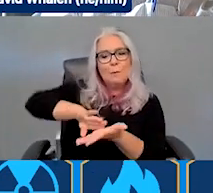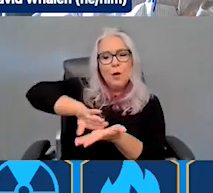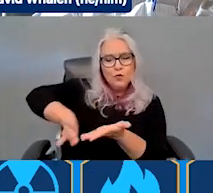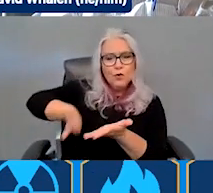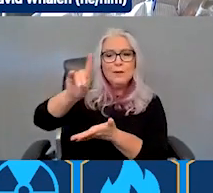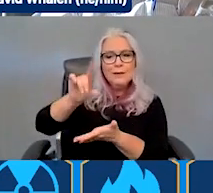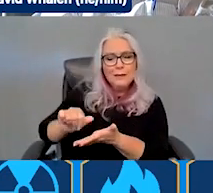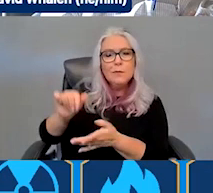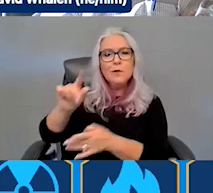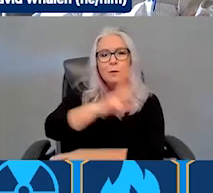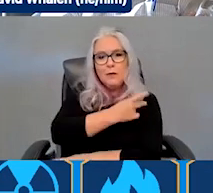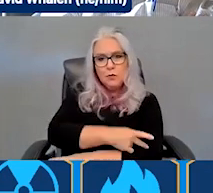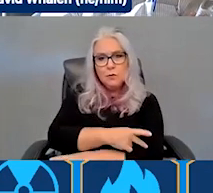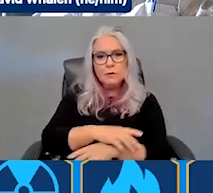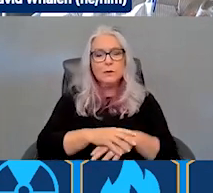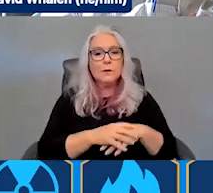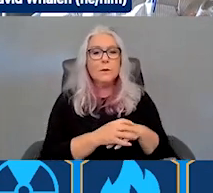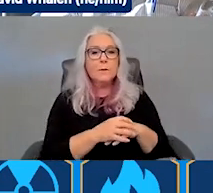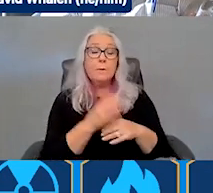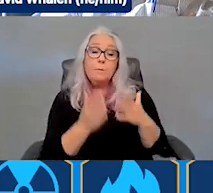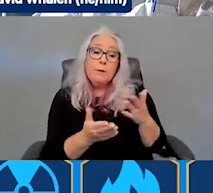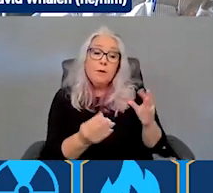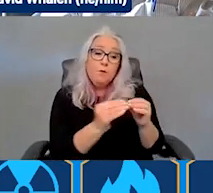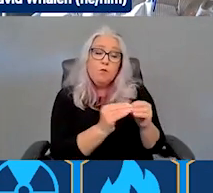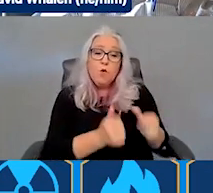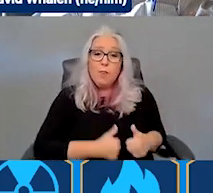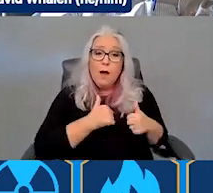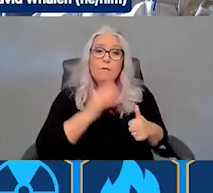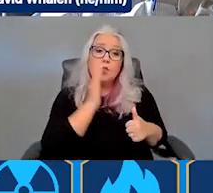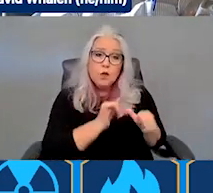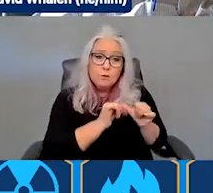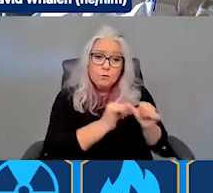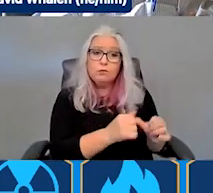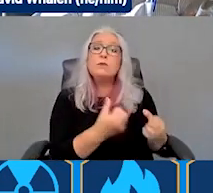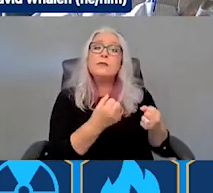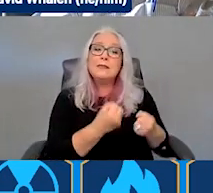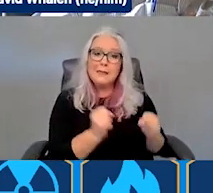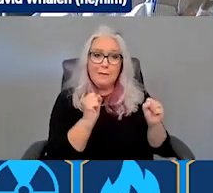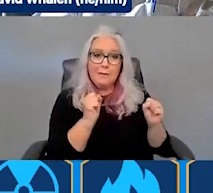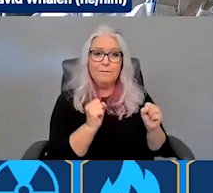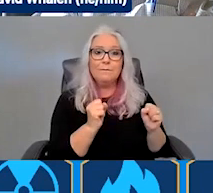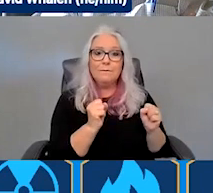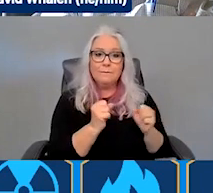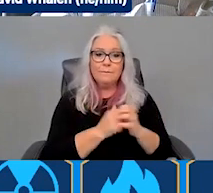patients, perhaps more lives would be saved but the ranks of the survivors would look very